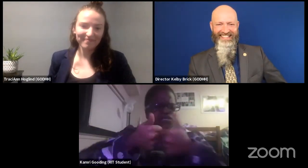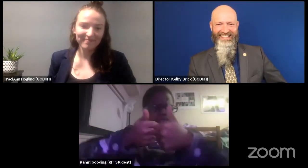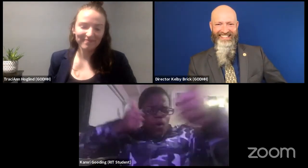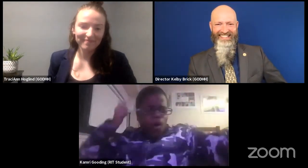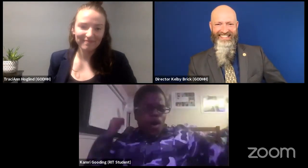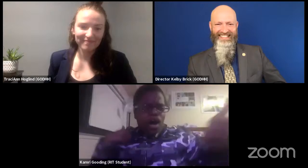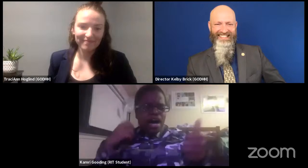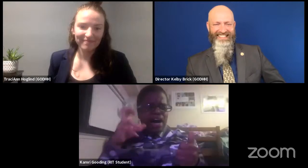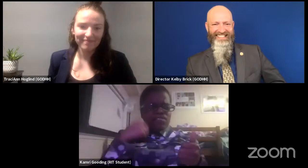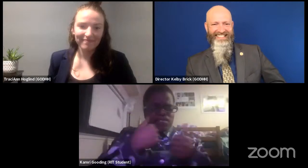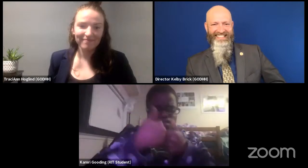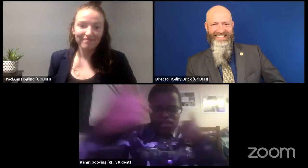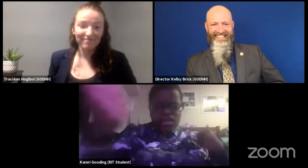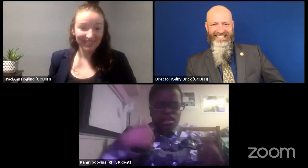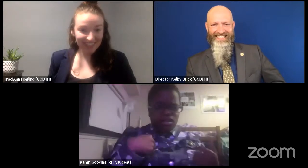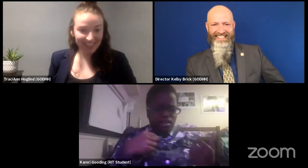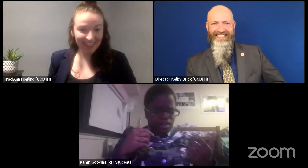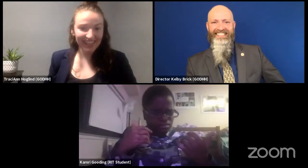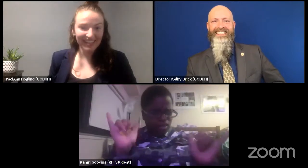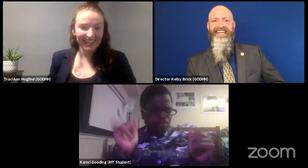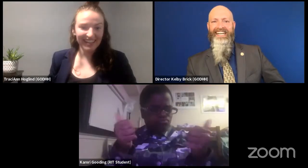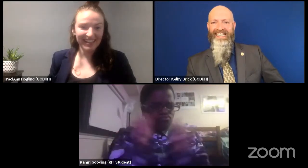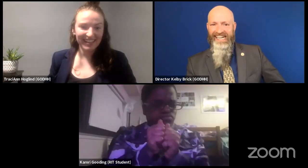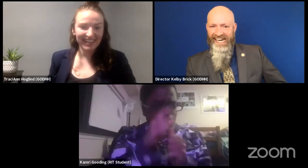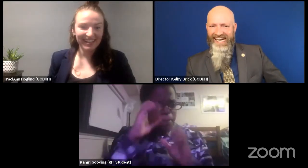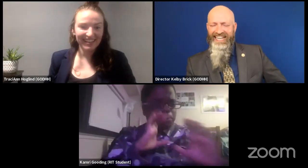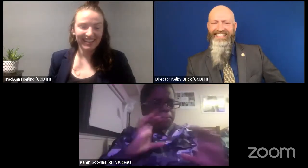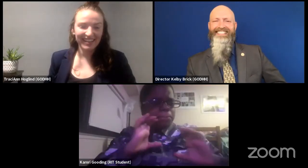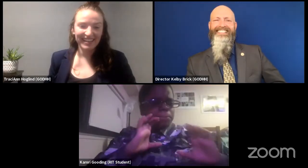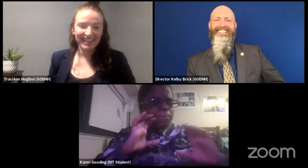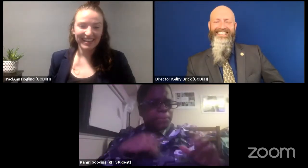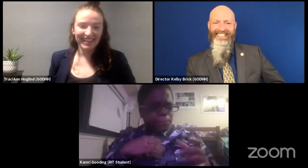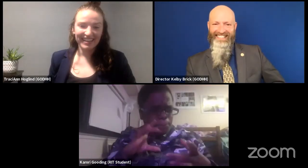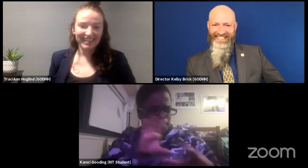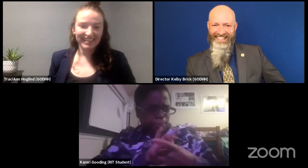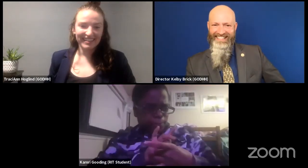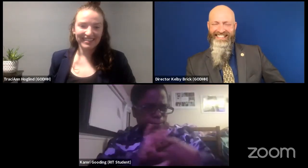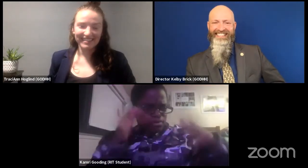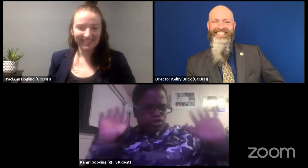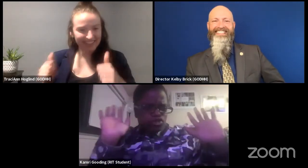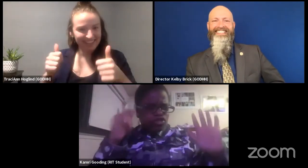I still participate, even remotely. And I think it's wonderful that we can still come